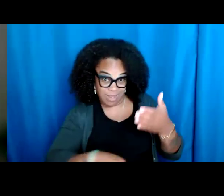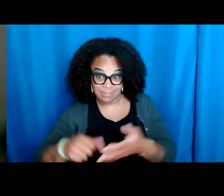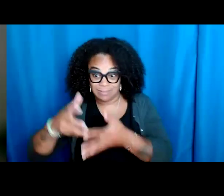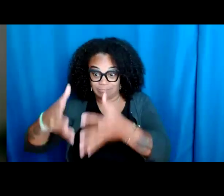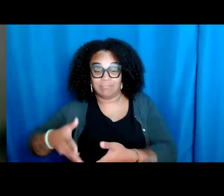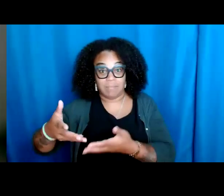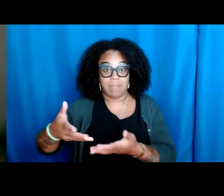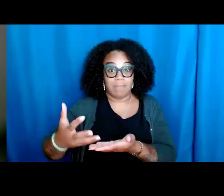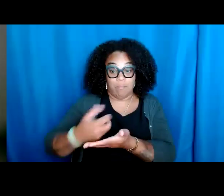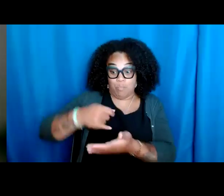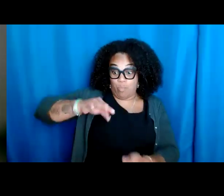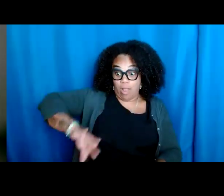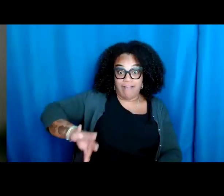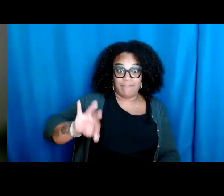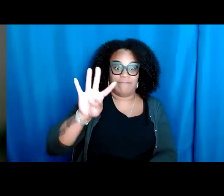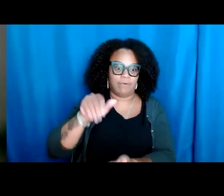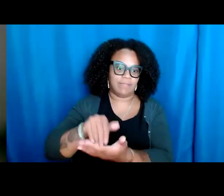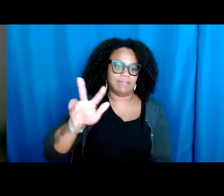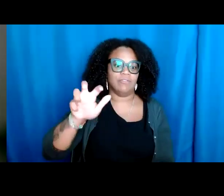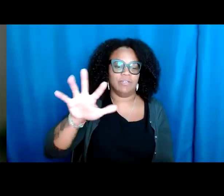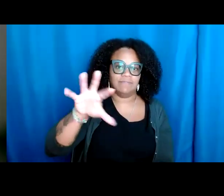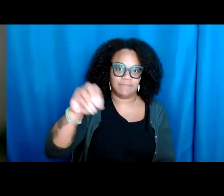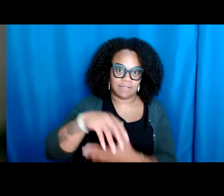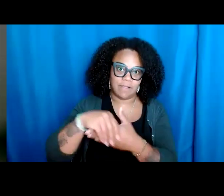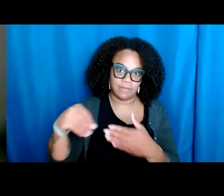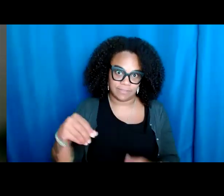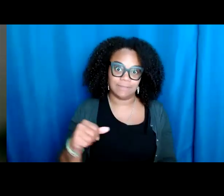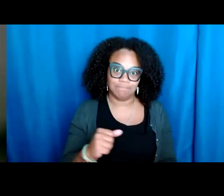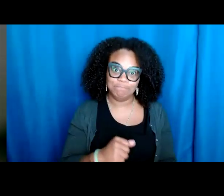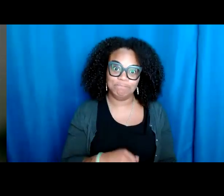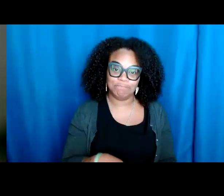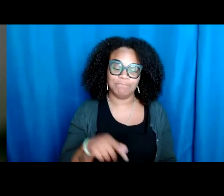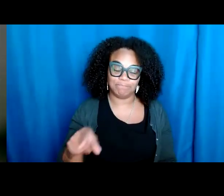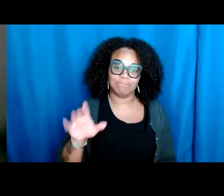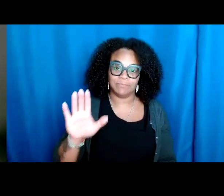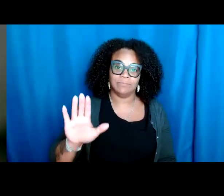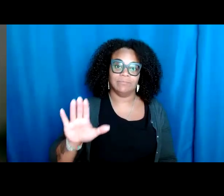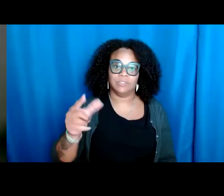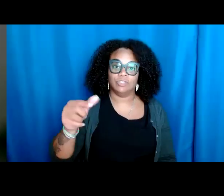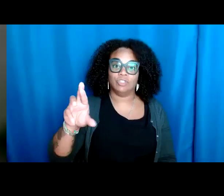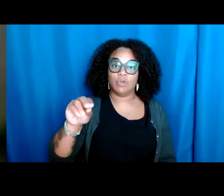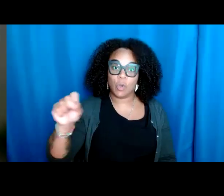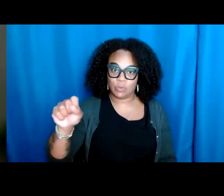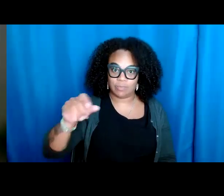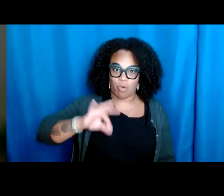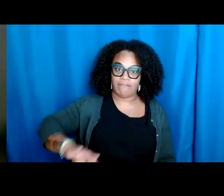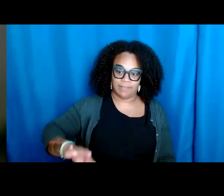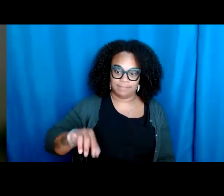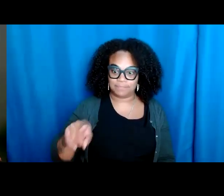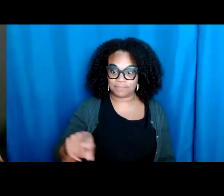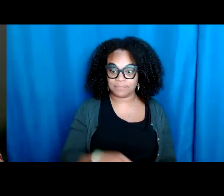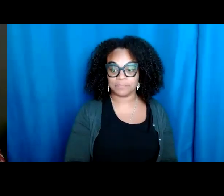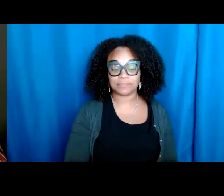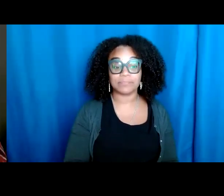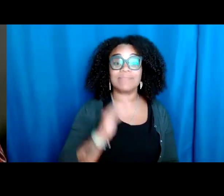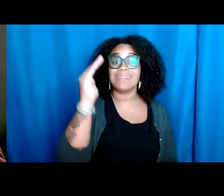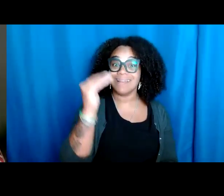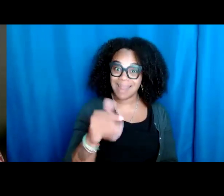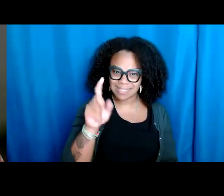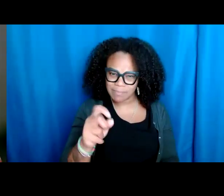$4,350. So, that is his gross profit. The next thing we need to figure out is what were his